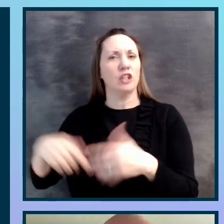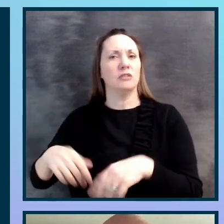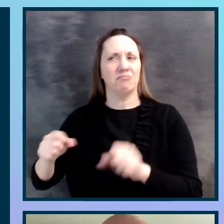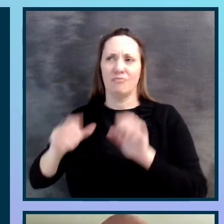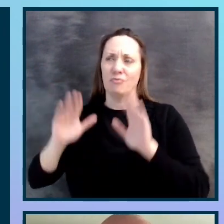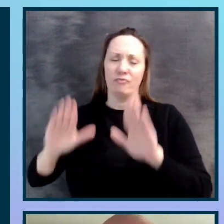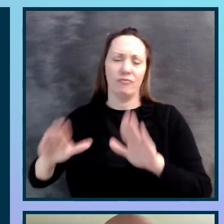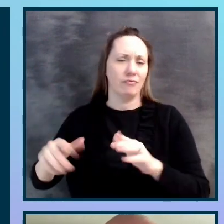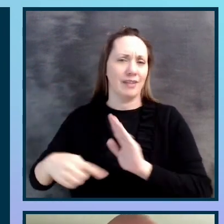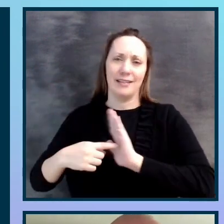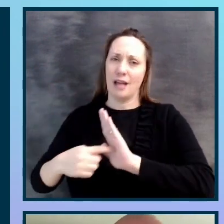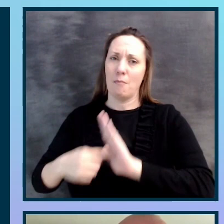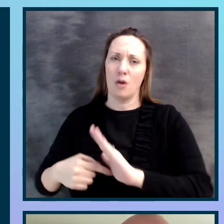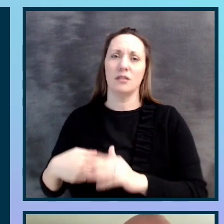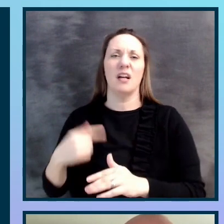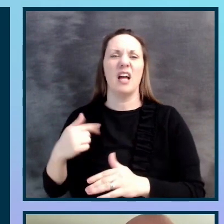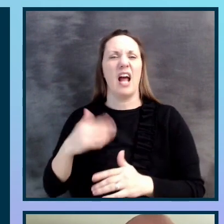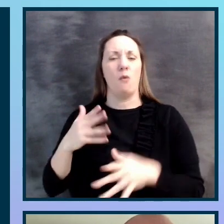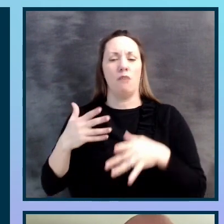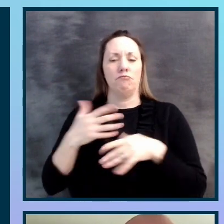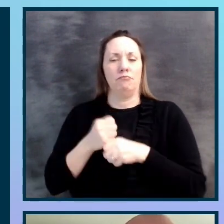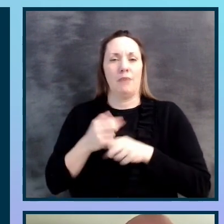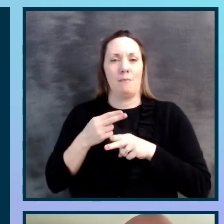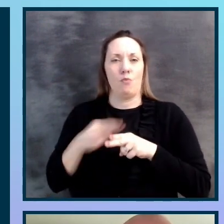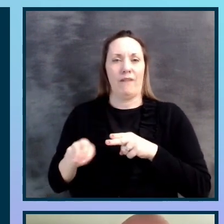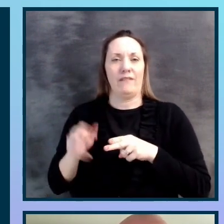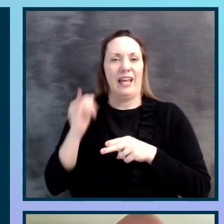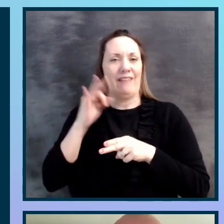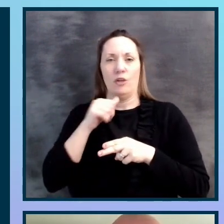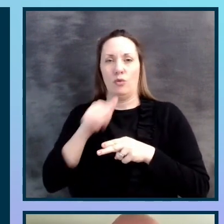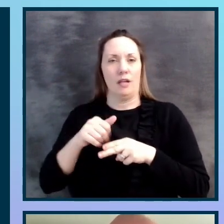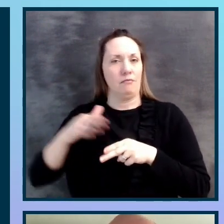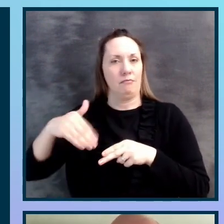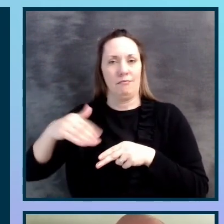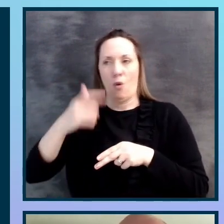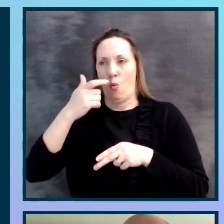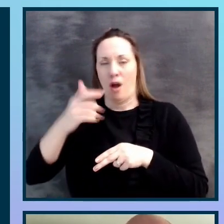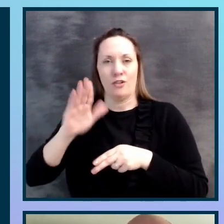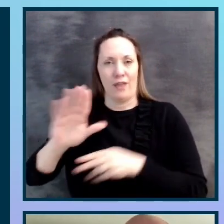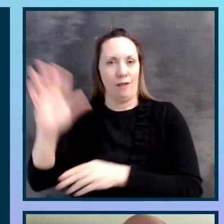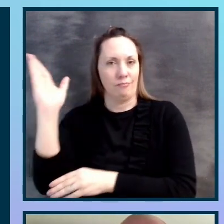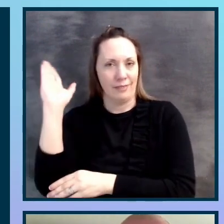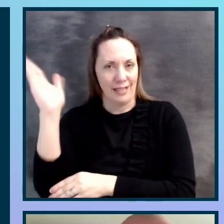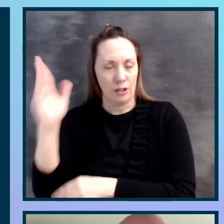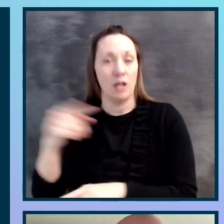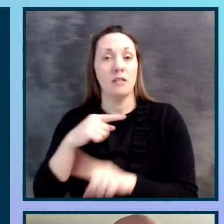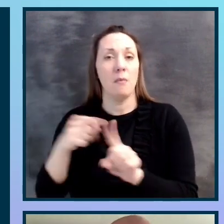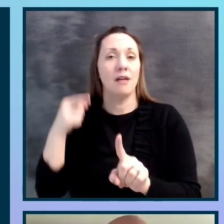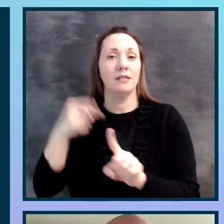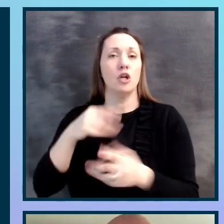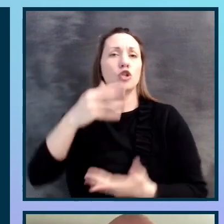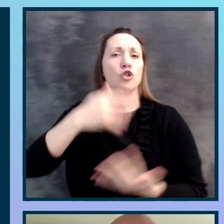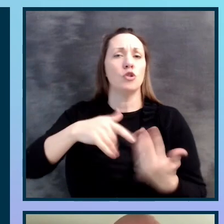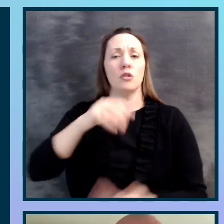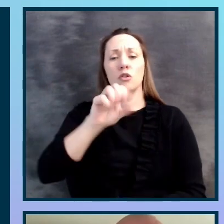And I will give a very short one for anyone who hasn't seen their sessions yet. But the basis of the social model, if you're not familiar with it,